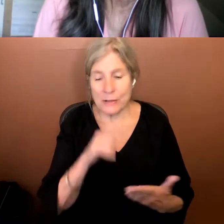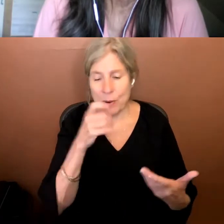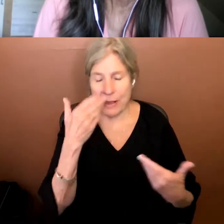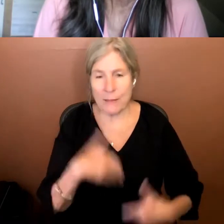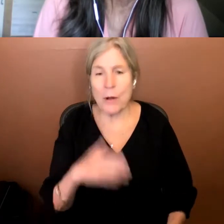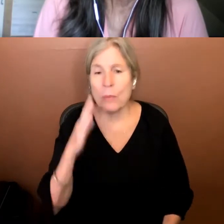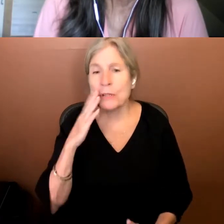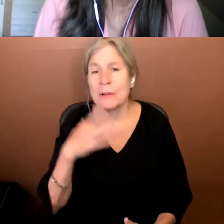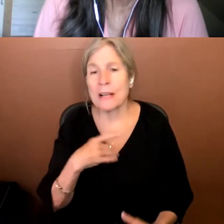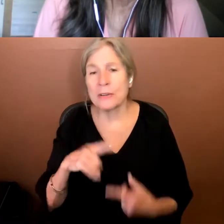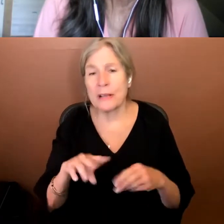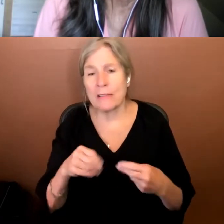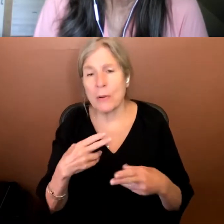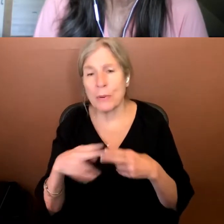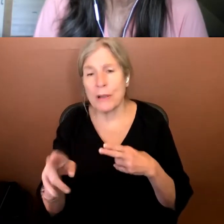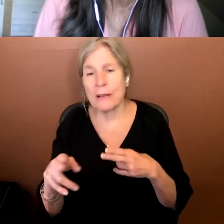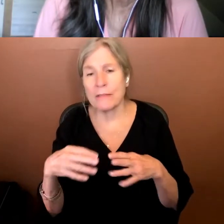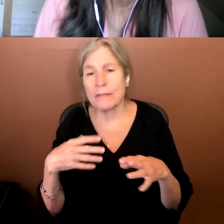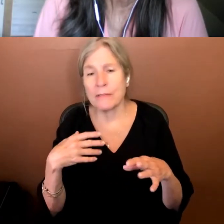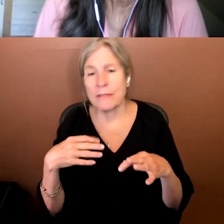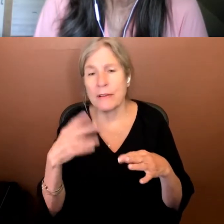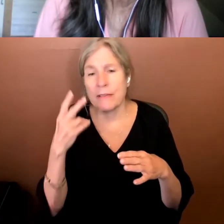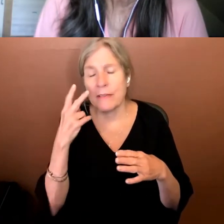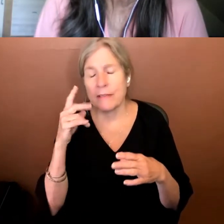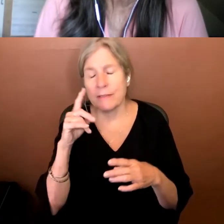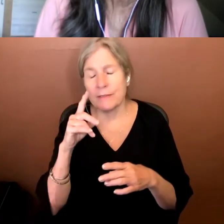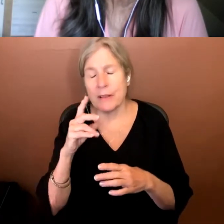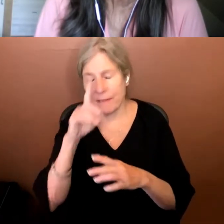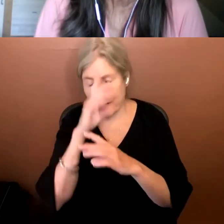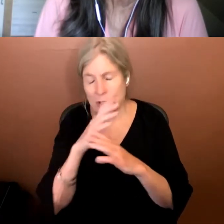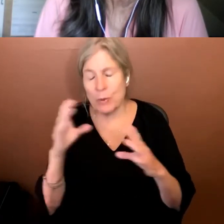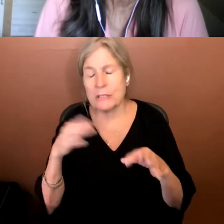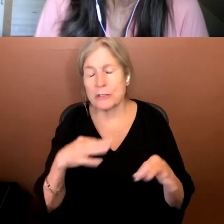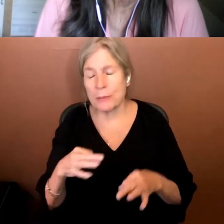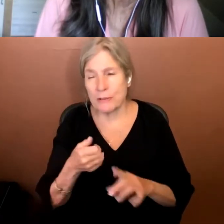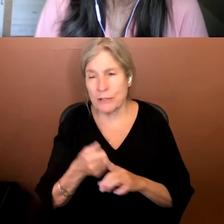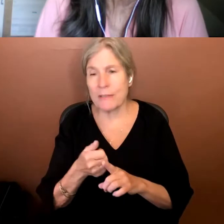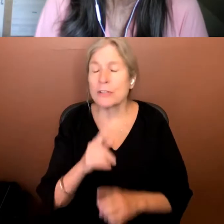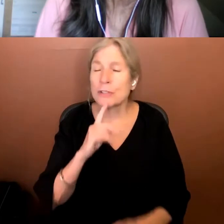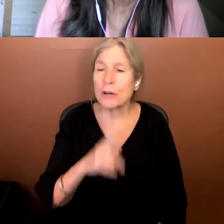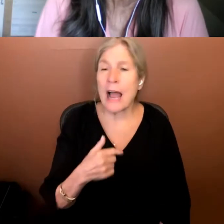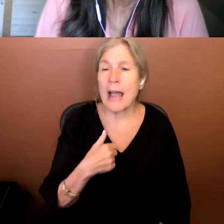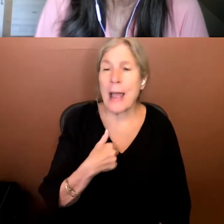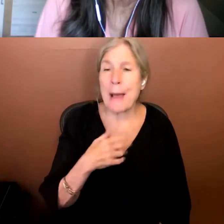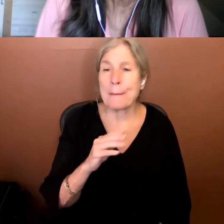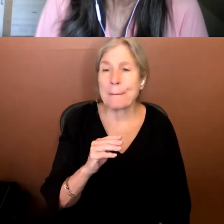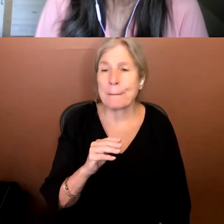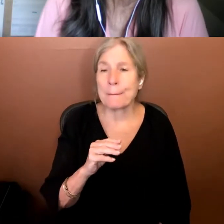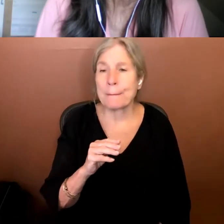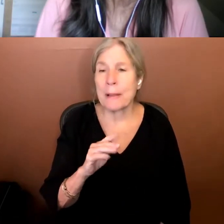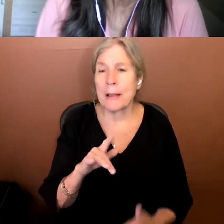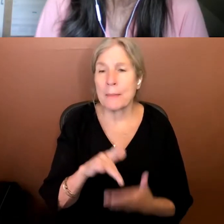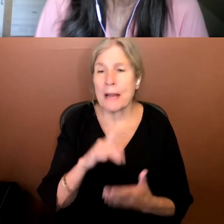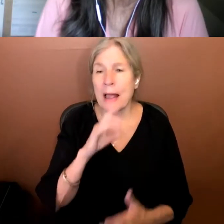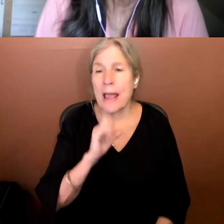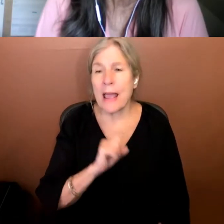give a brief visual description of yourself? Frank Welte: Sure. I am a middle-aged Caucasian